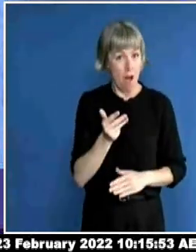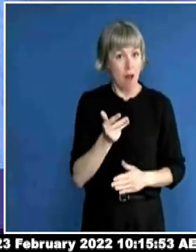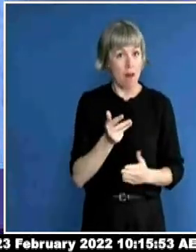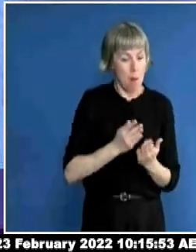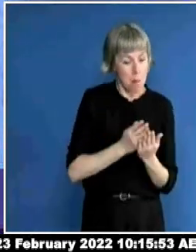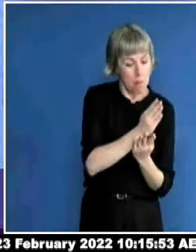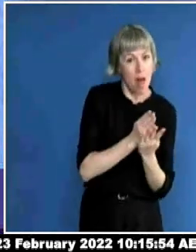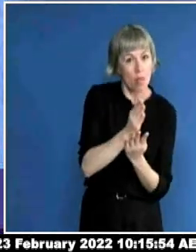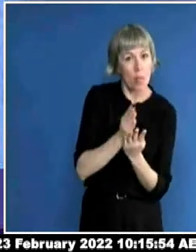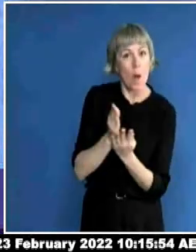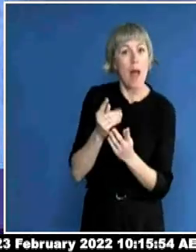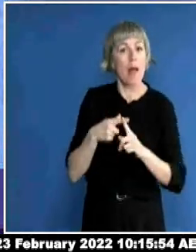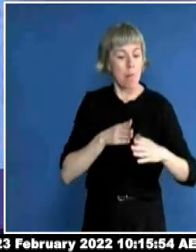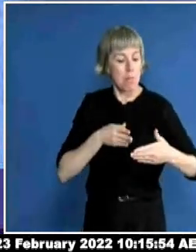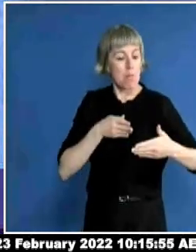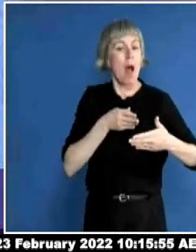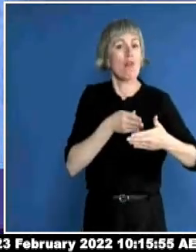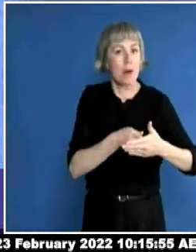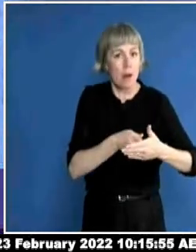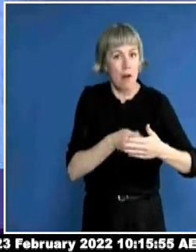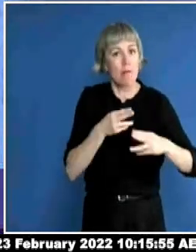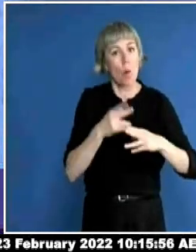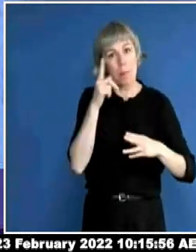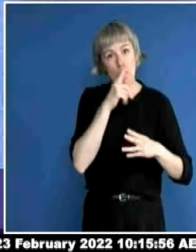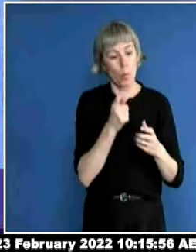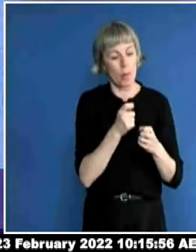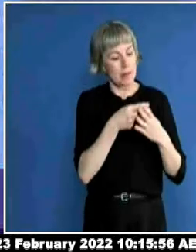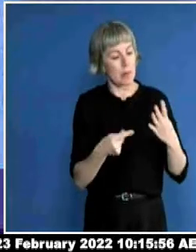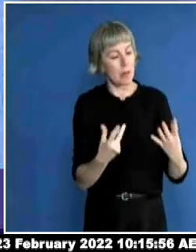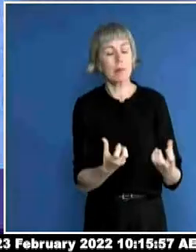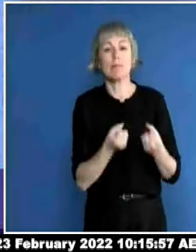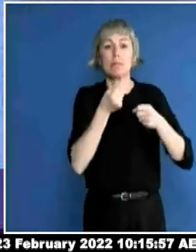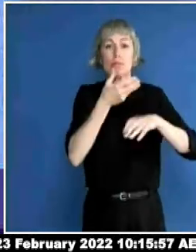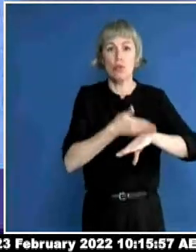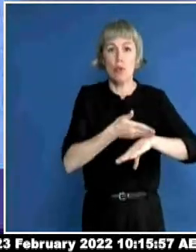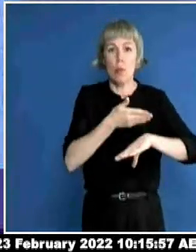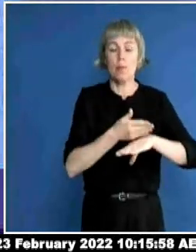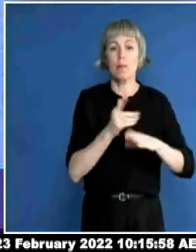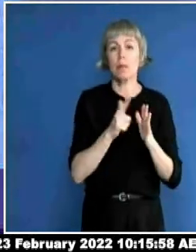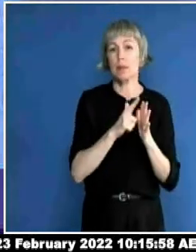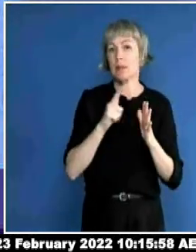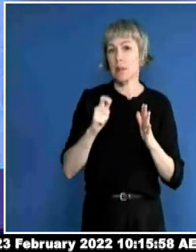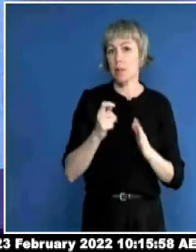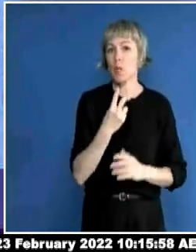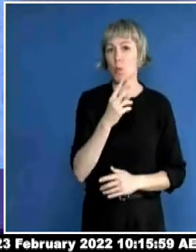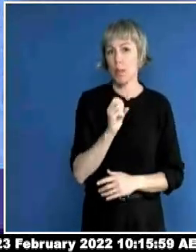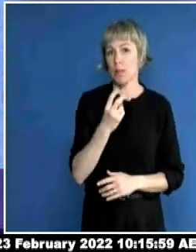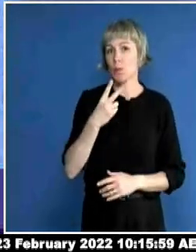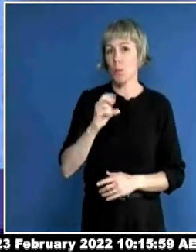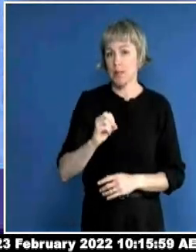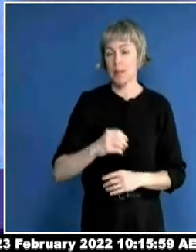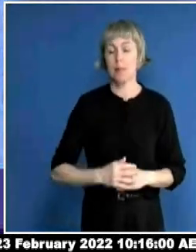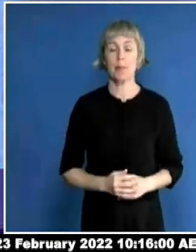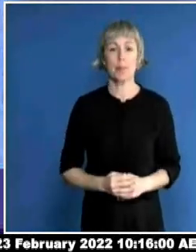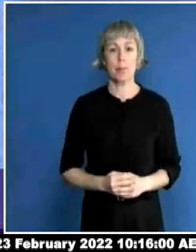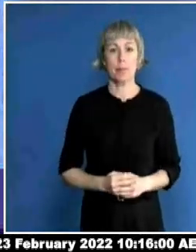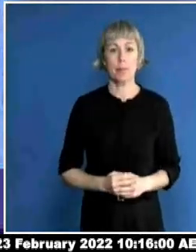disability, which was held in December 2020, and, more recently, Public hearing 19,